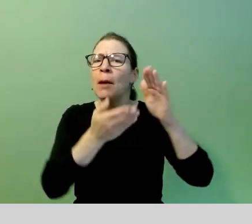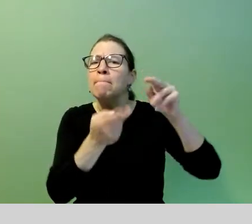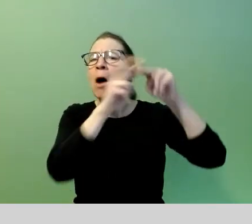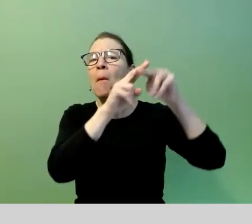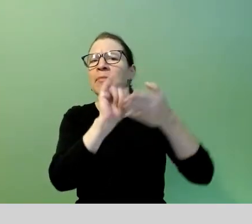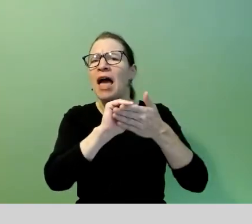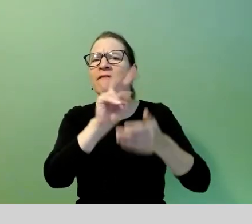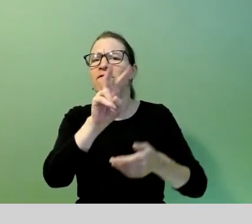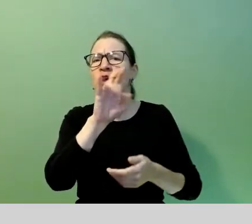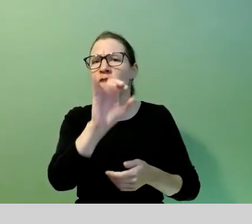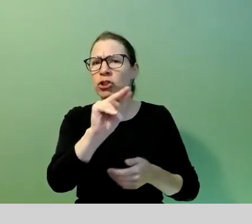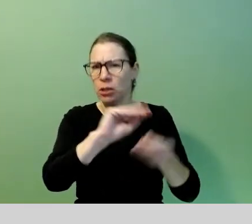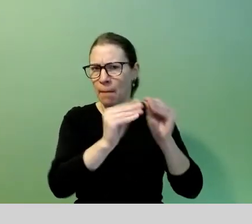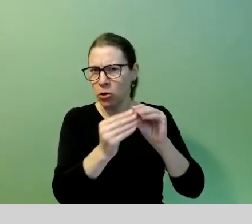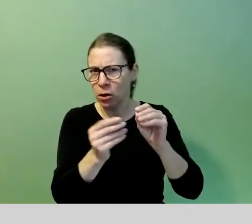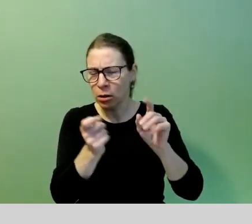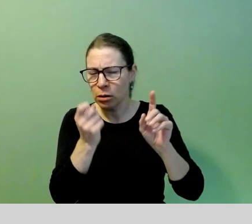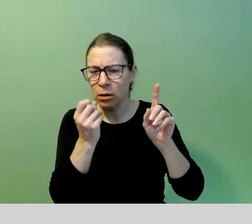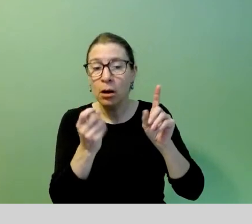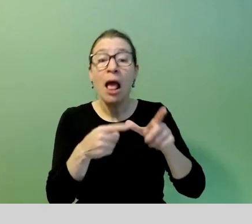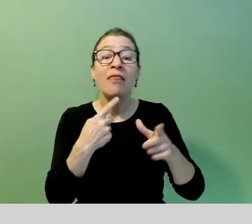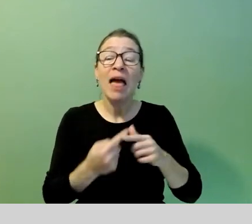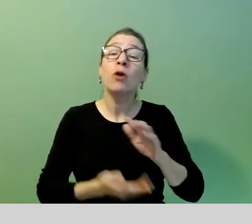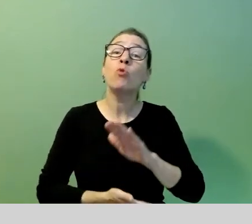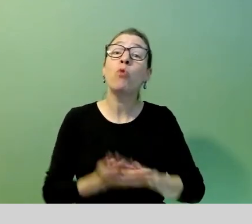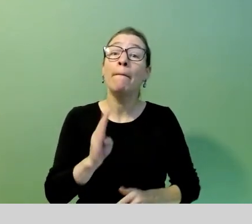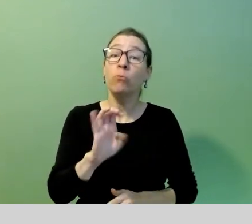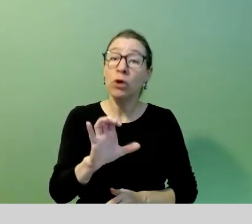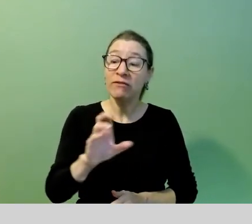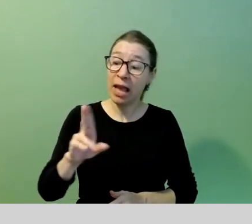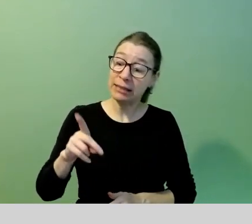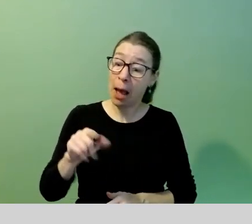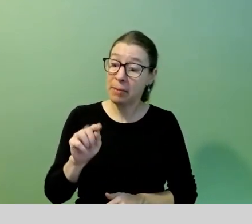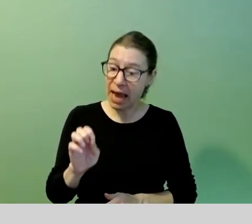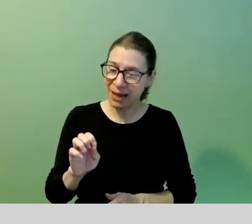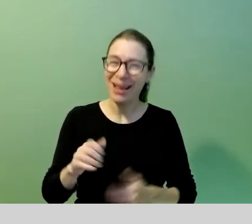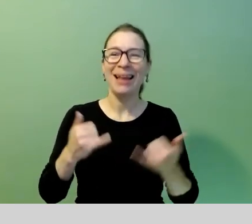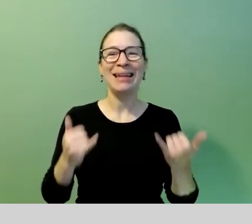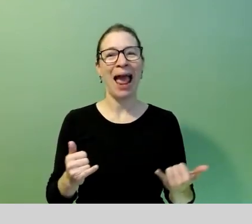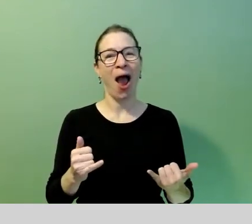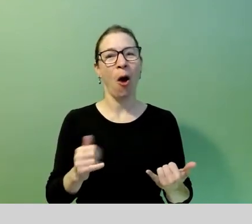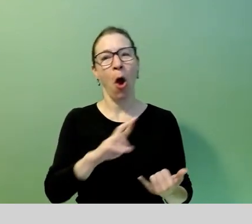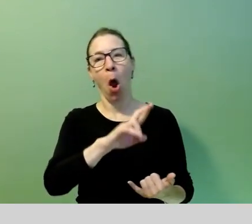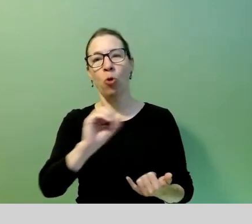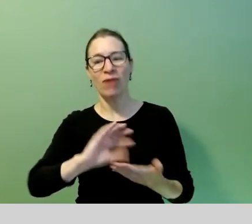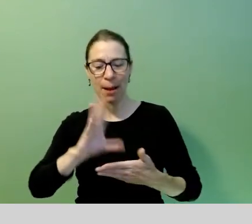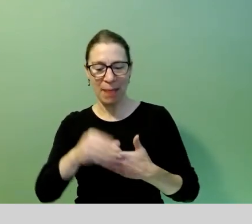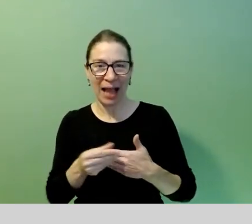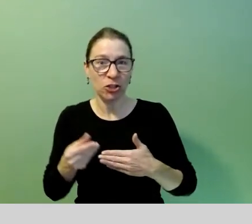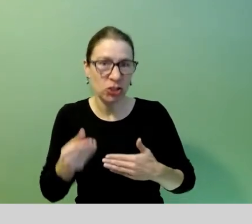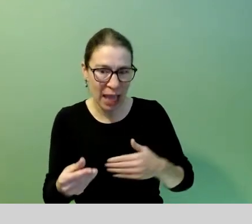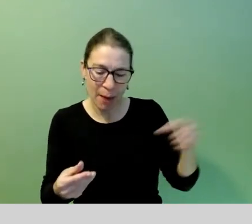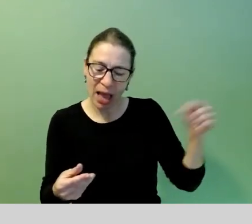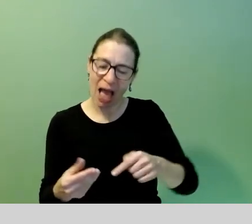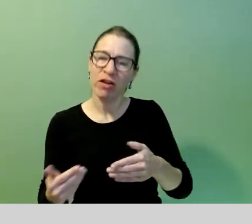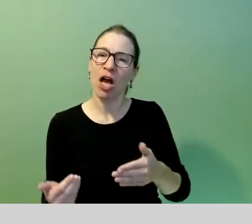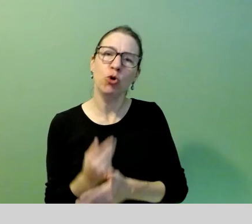After that, we run briefcase updates. Now, we can repackage our game and get a new version for the installer. This will be important